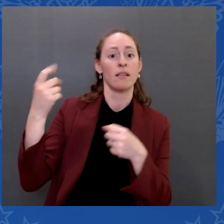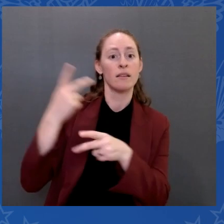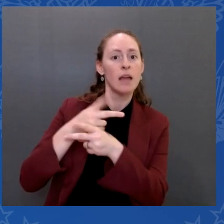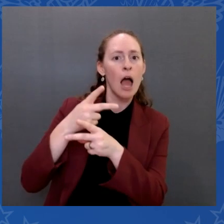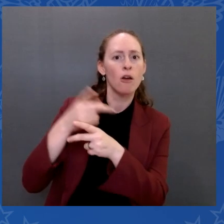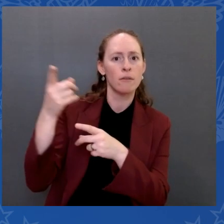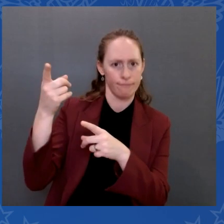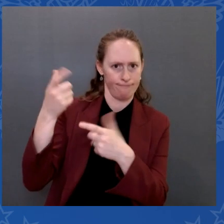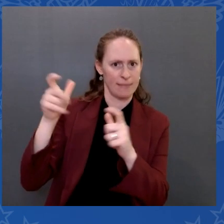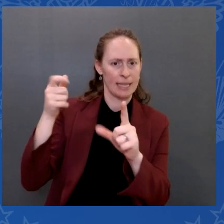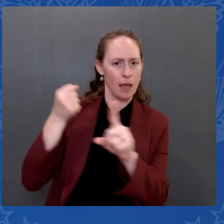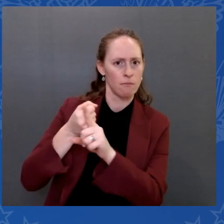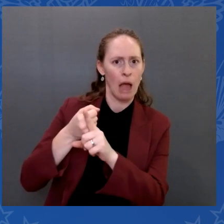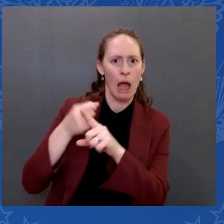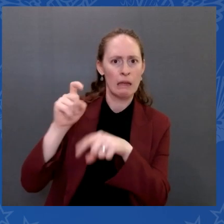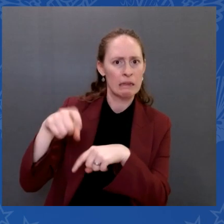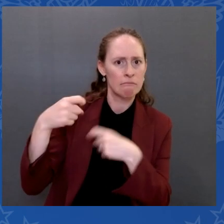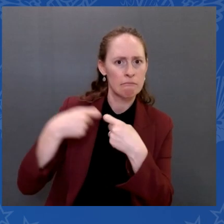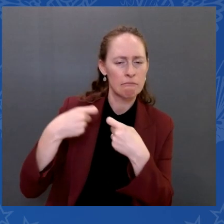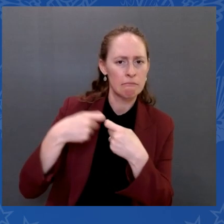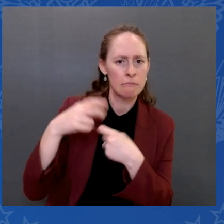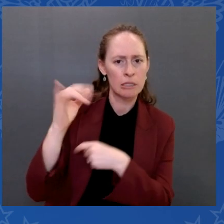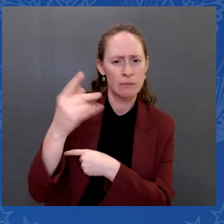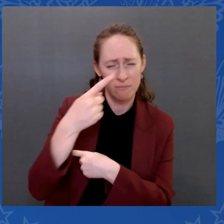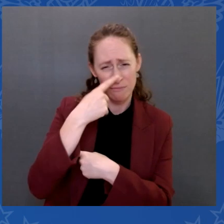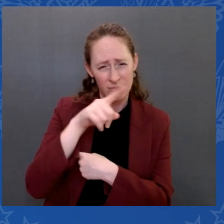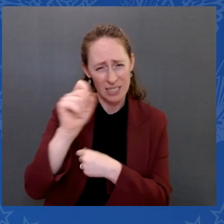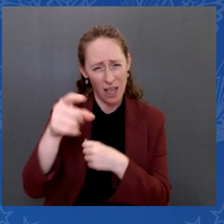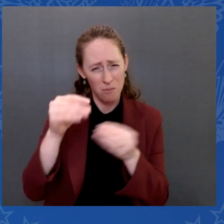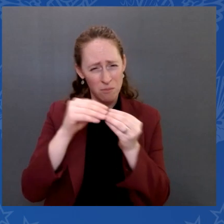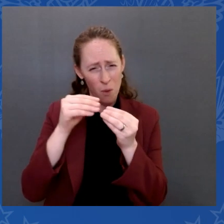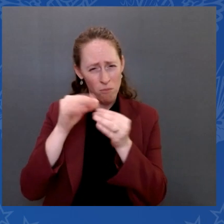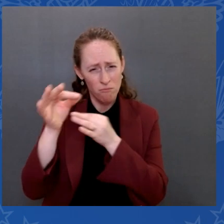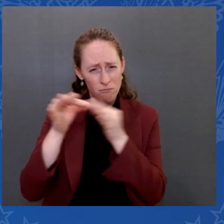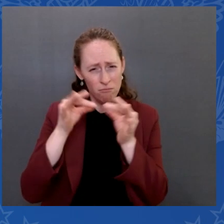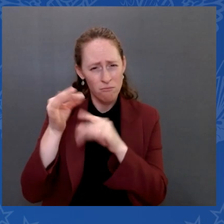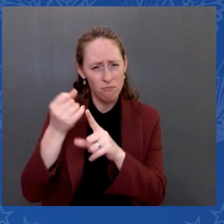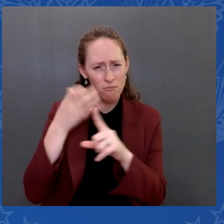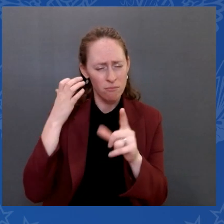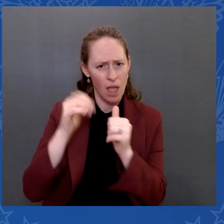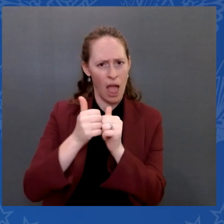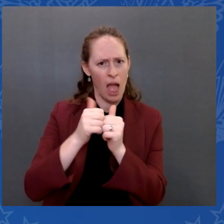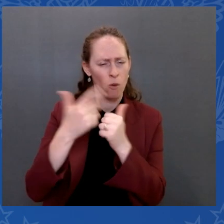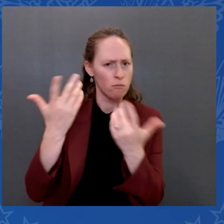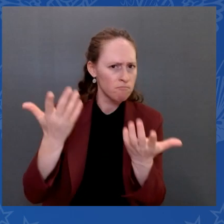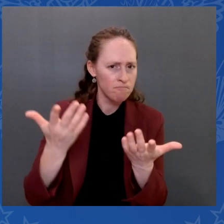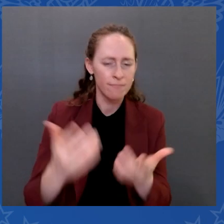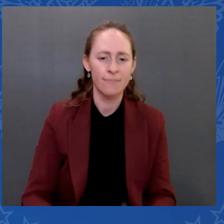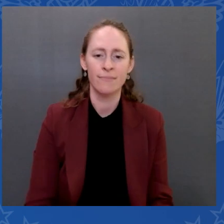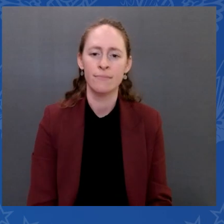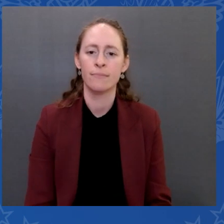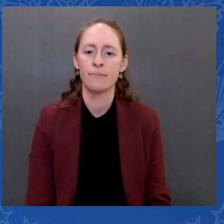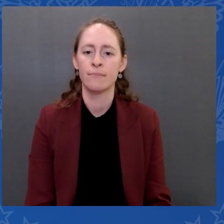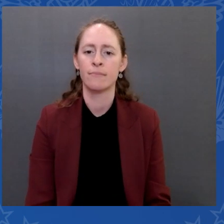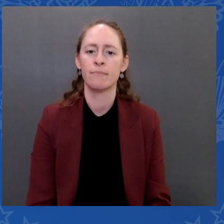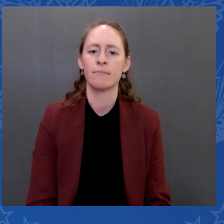in the healthcare industry, both on the risk side but also the opportunity side, when you're thinking about semiconductors